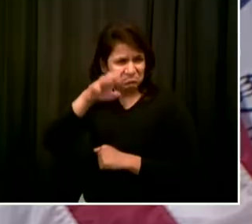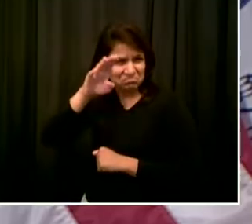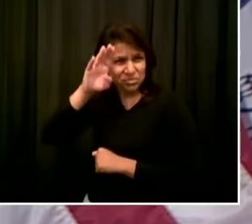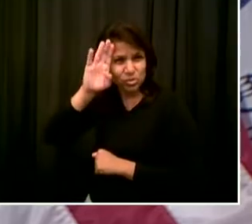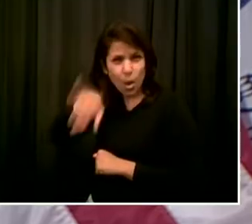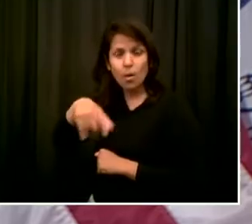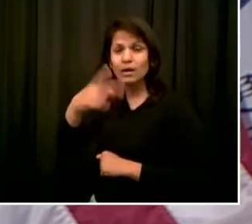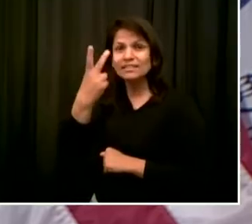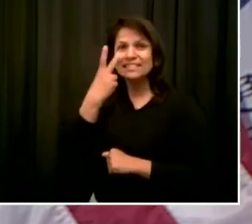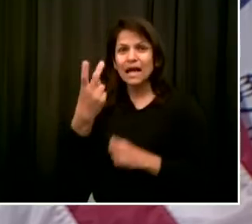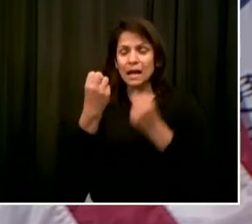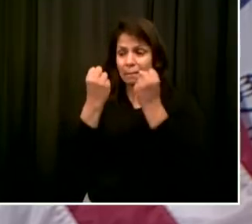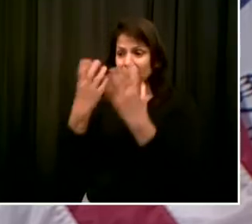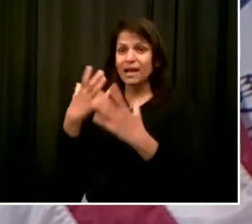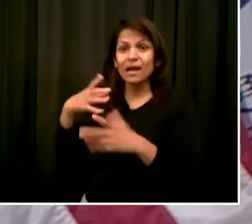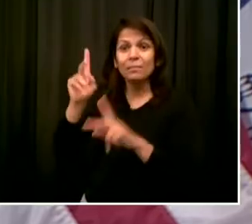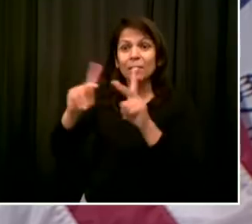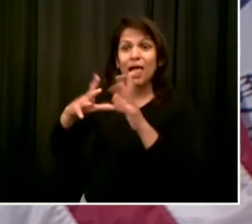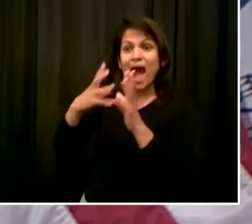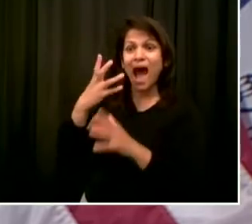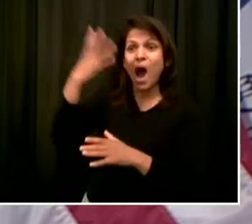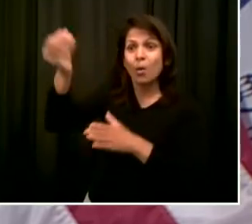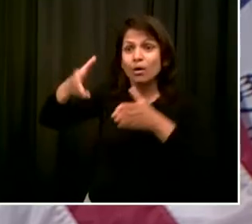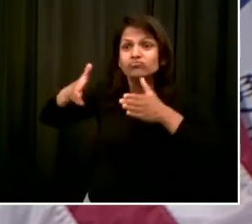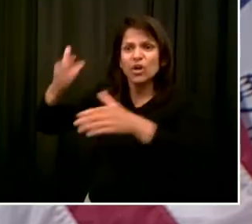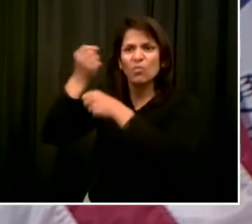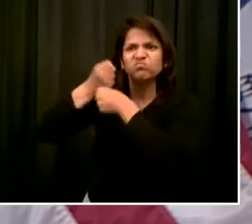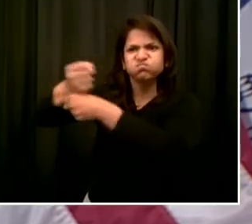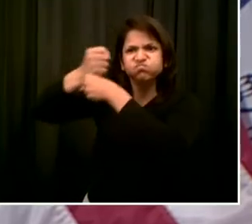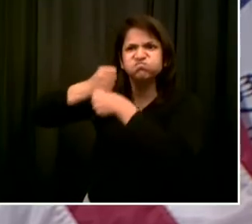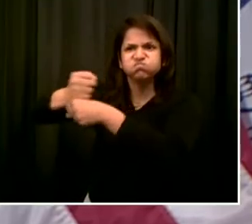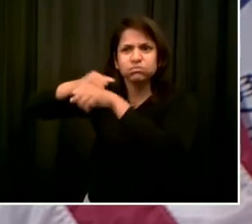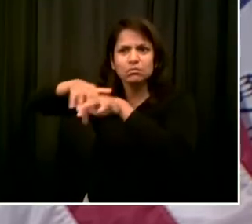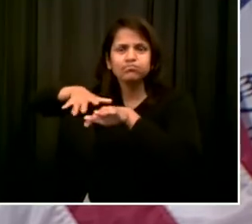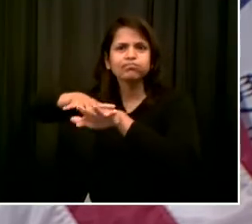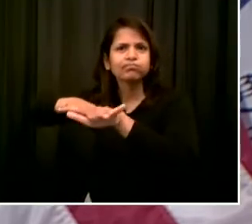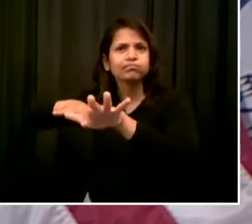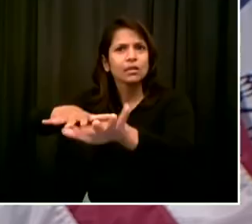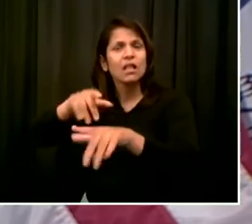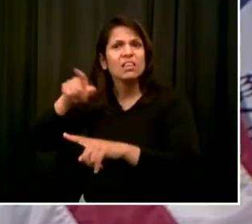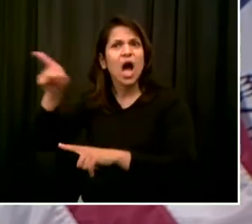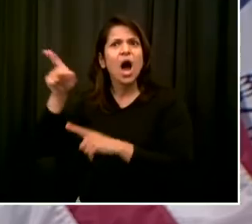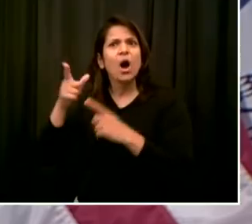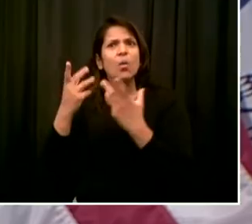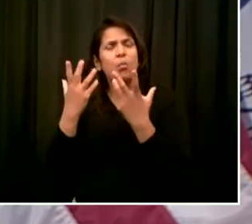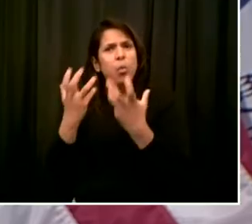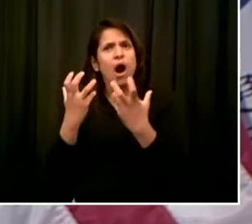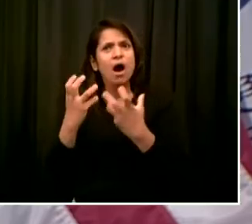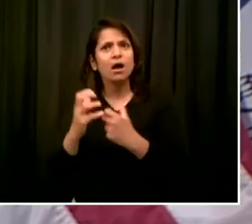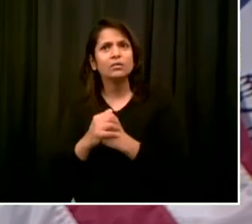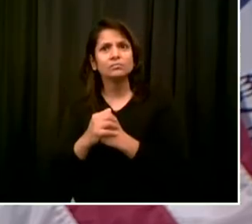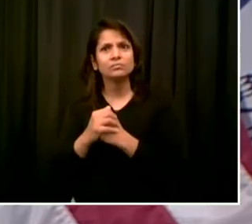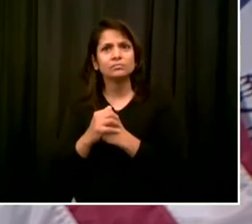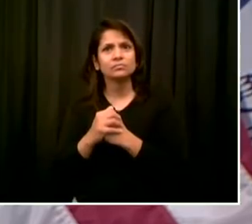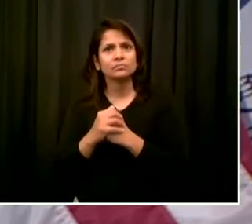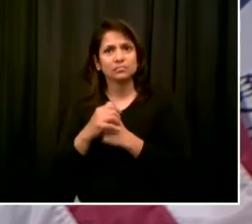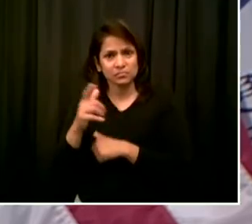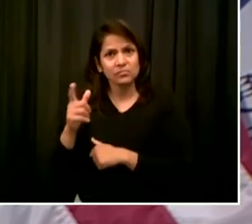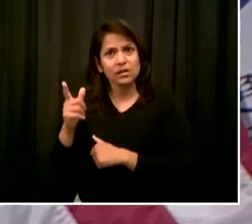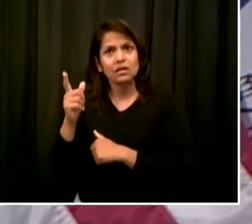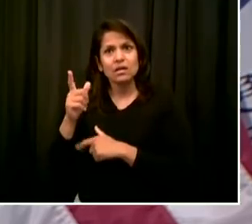I GET THAT THEY ARE OUTSIDE